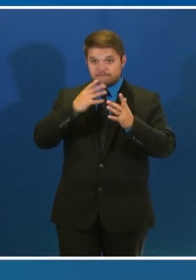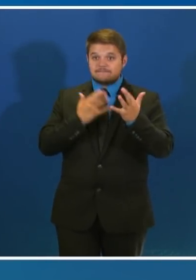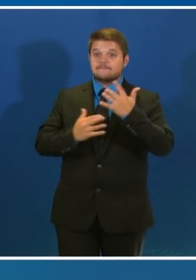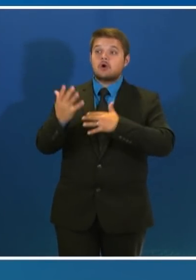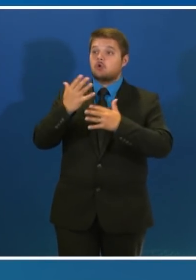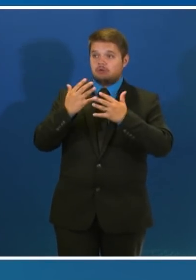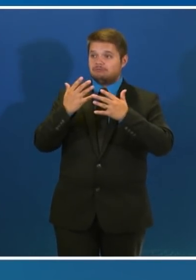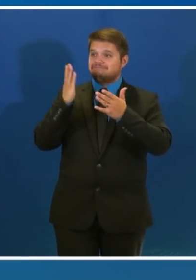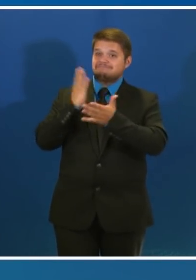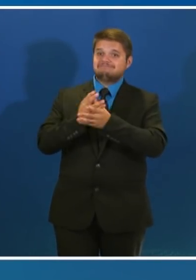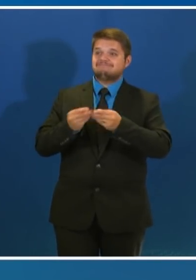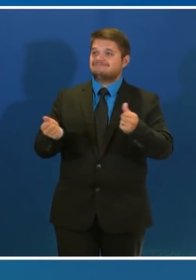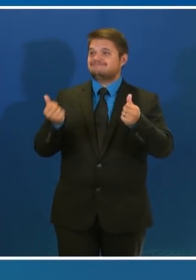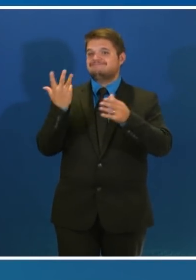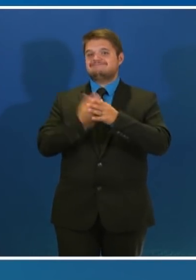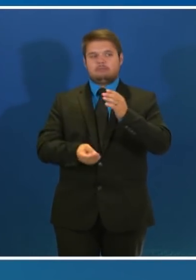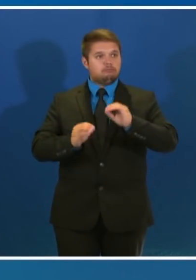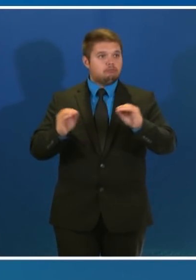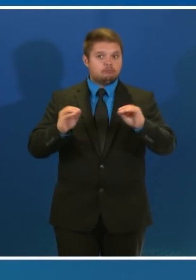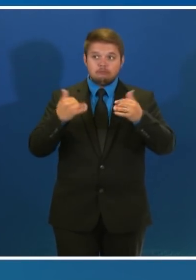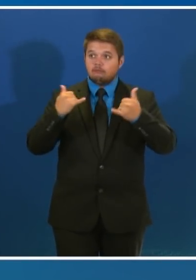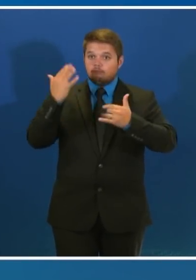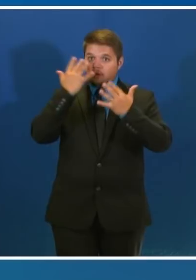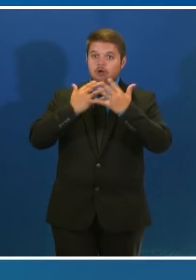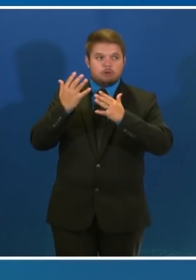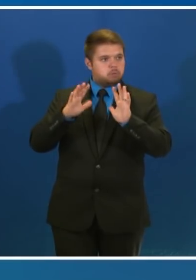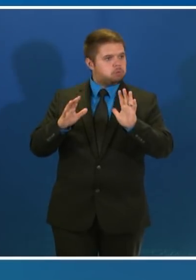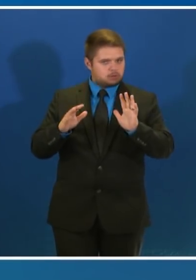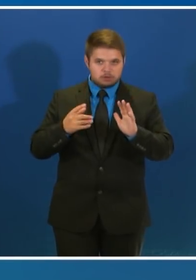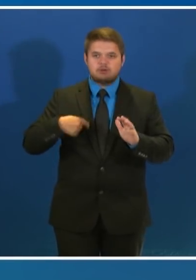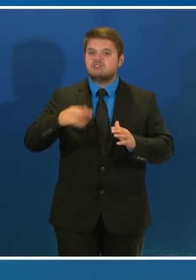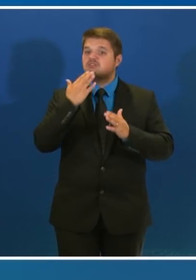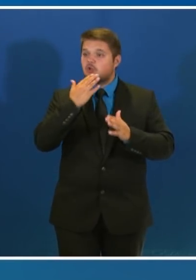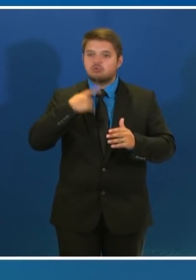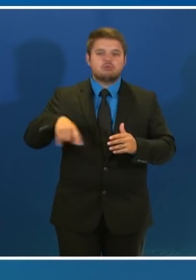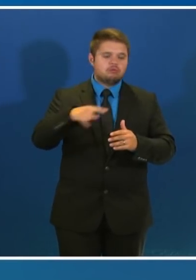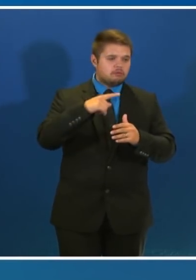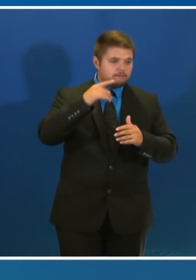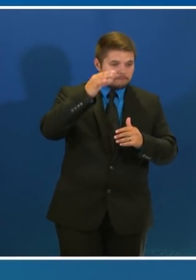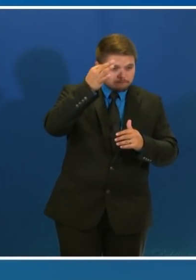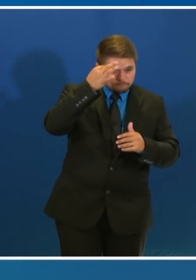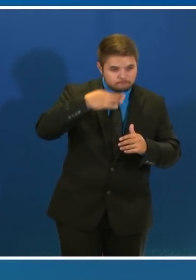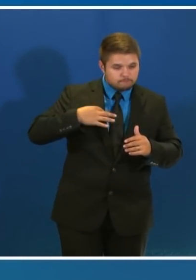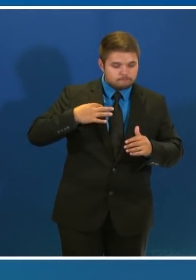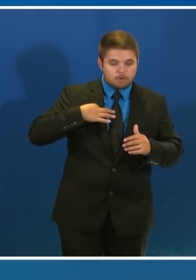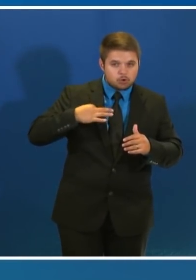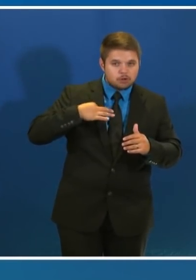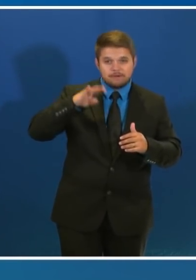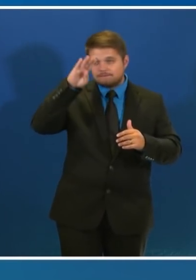firefighters the first responders and the volunteers who work tirelessly to contain the fires.